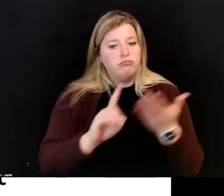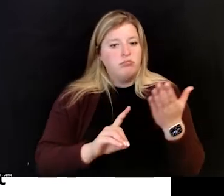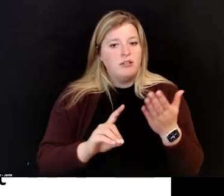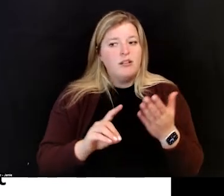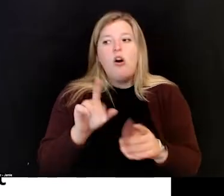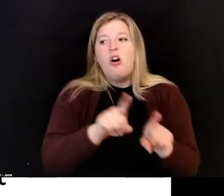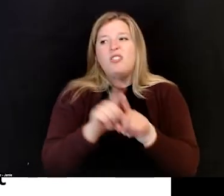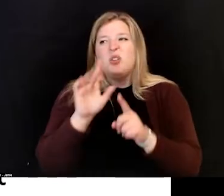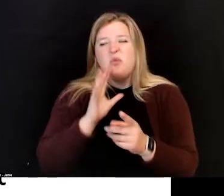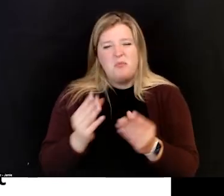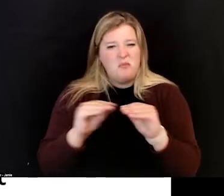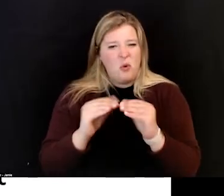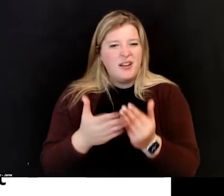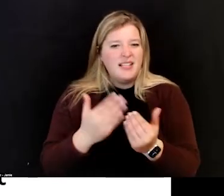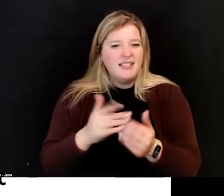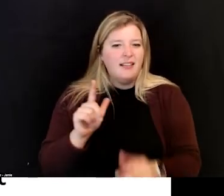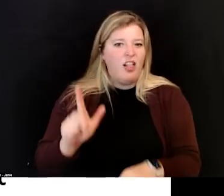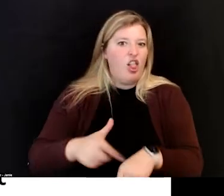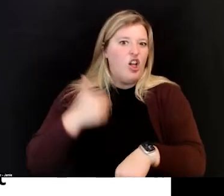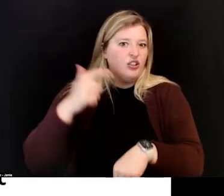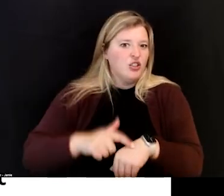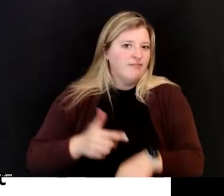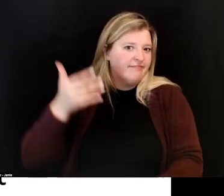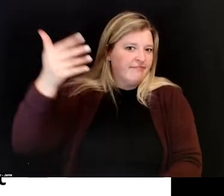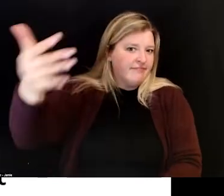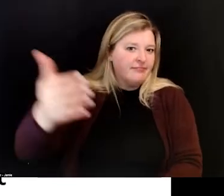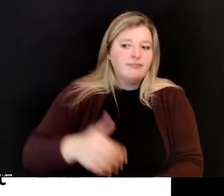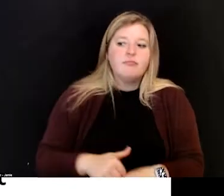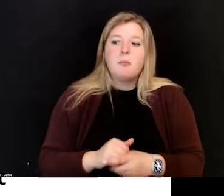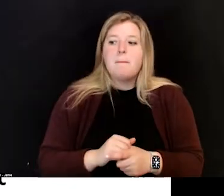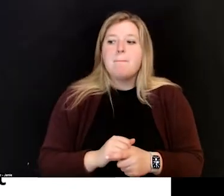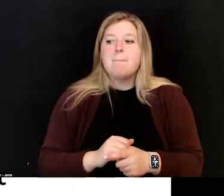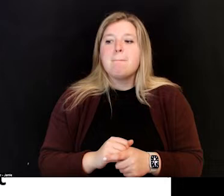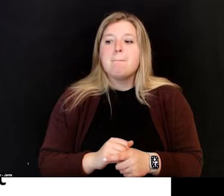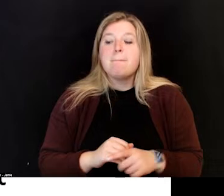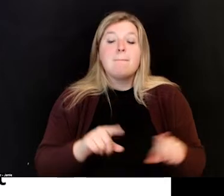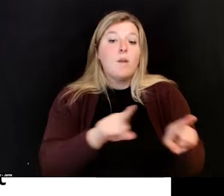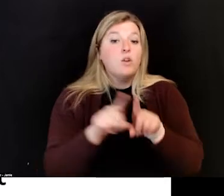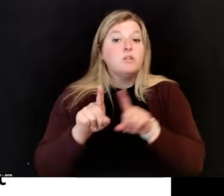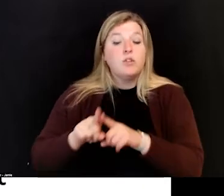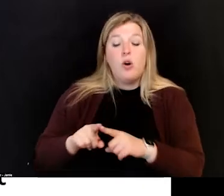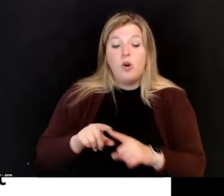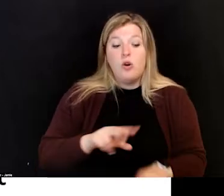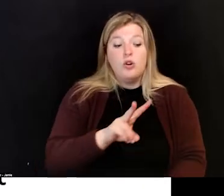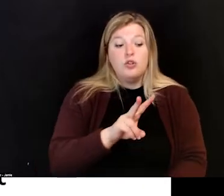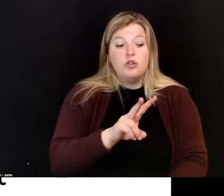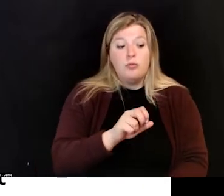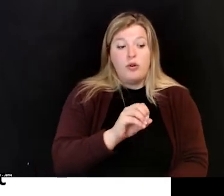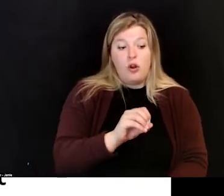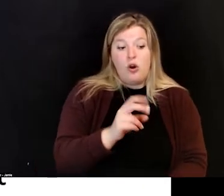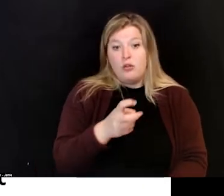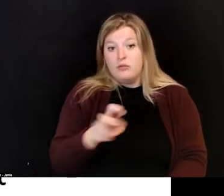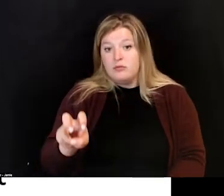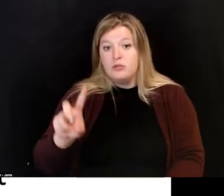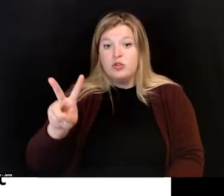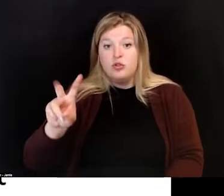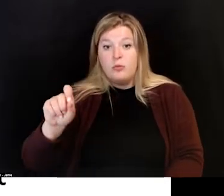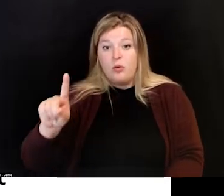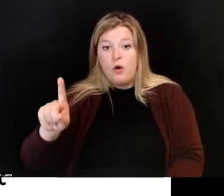The other thing to consider is the impact, and especially from the movement from 2.0 to 2.1, there is a big impact